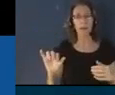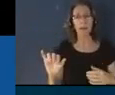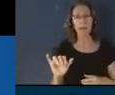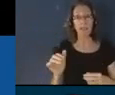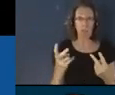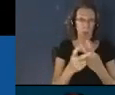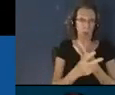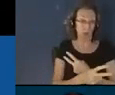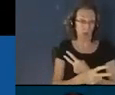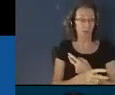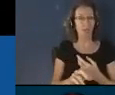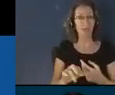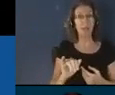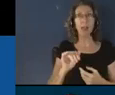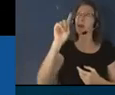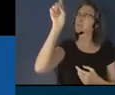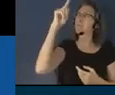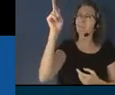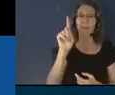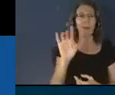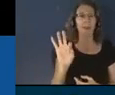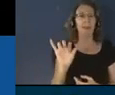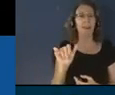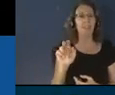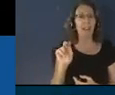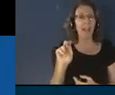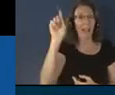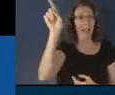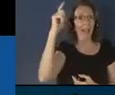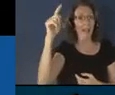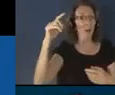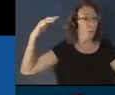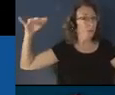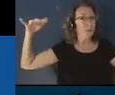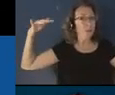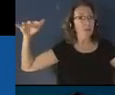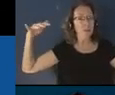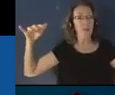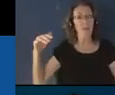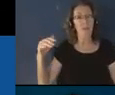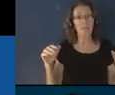I've seen are like ceiling fans some will have a ceiling fan on. They've gotten kind of used to the